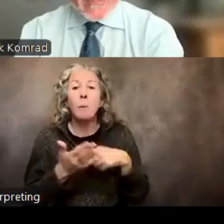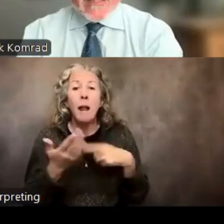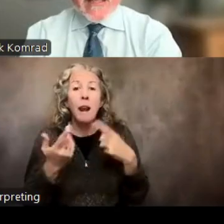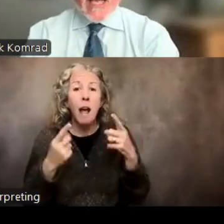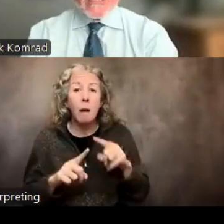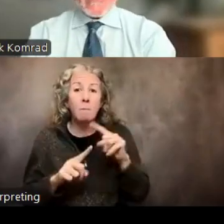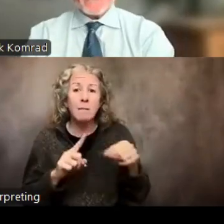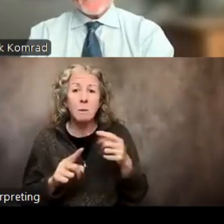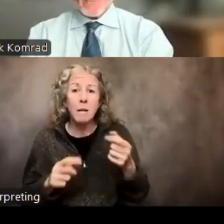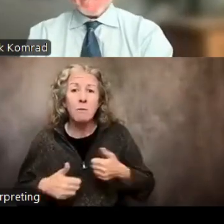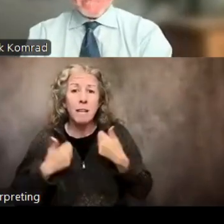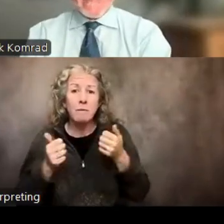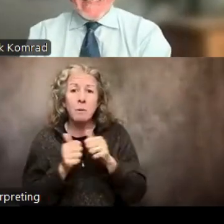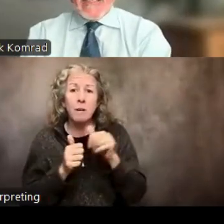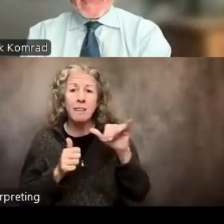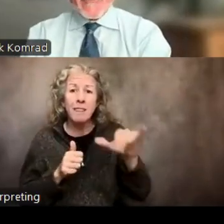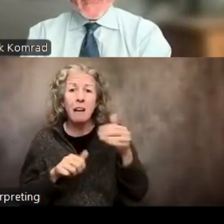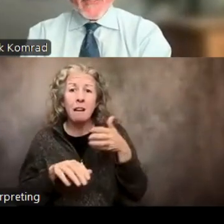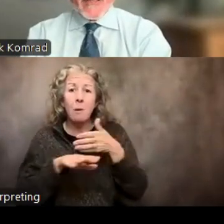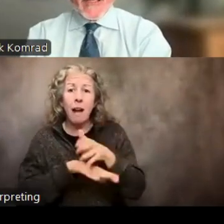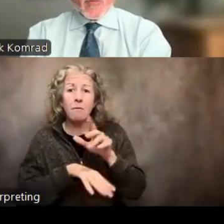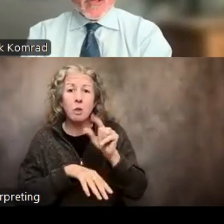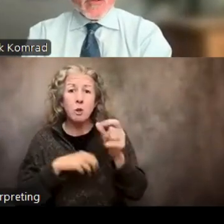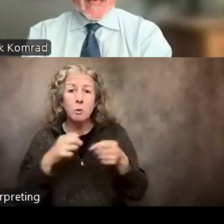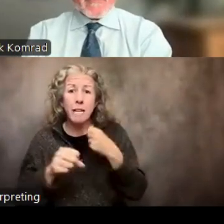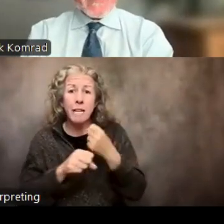society after 20 years of doing this? Well, look what happens